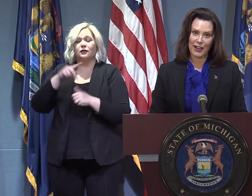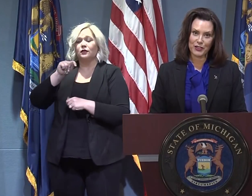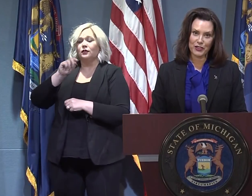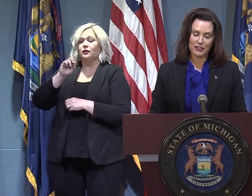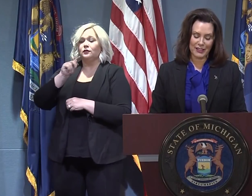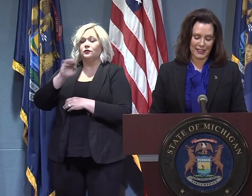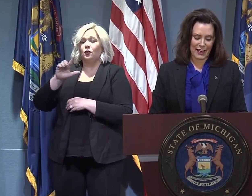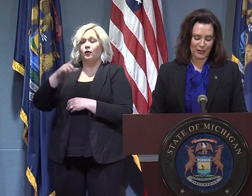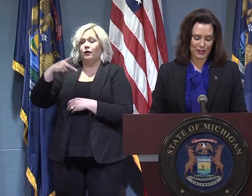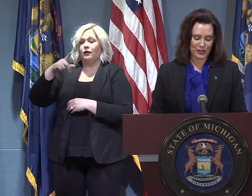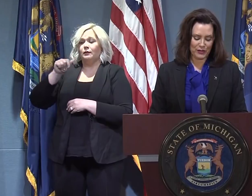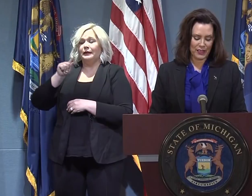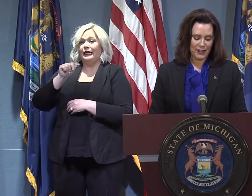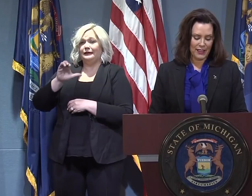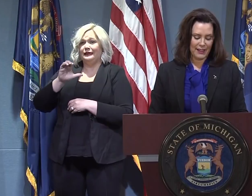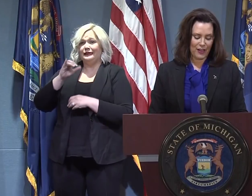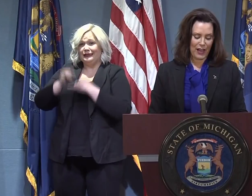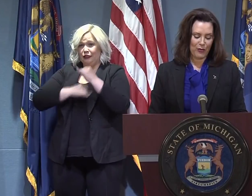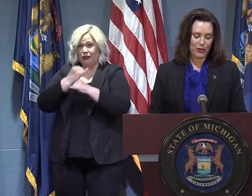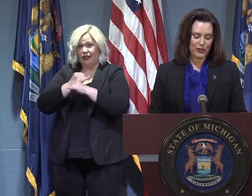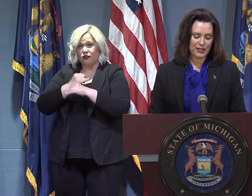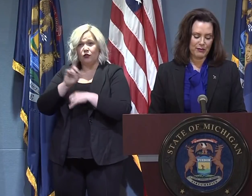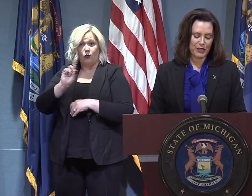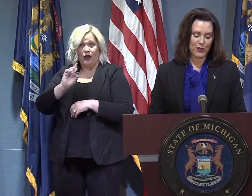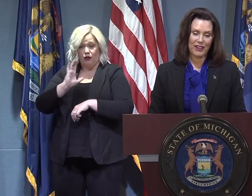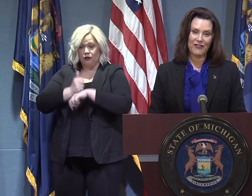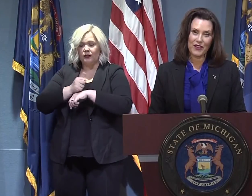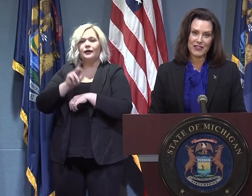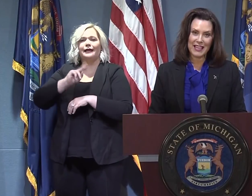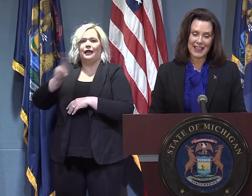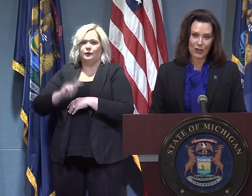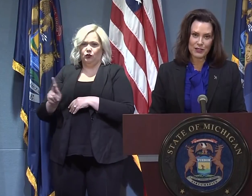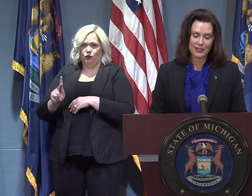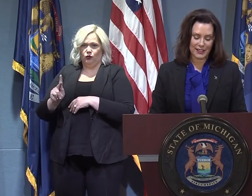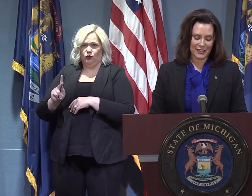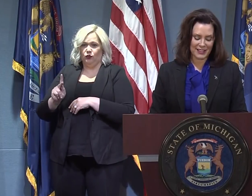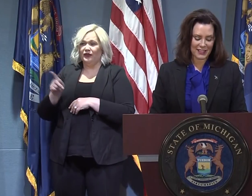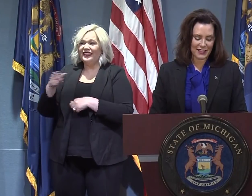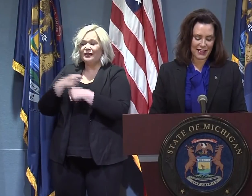RESPONDERS. ONE GREAT COMPANY THAT HAS DONE THAT IS TOTAL PLASTICS